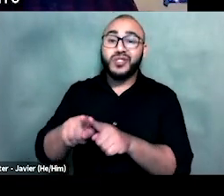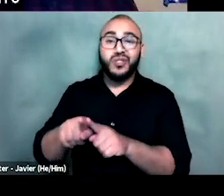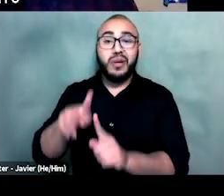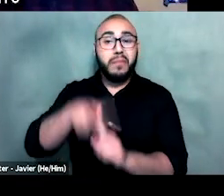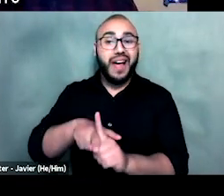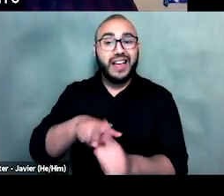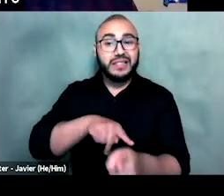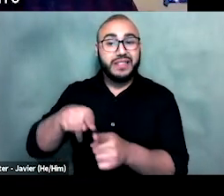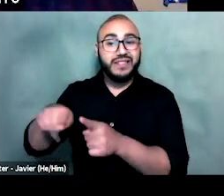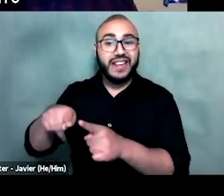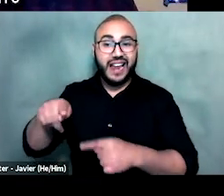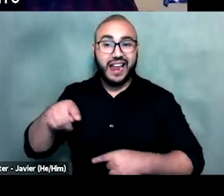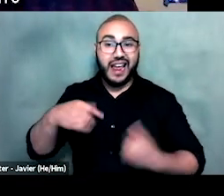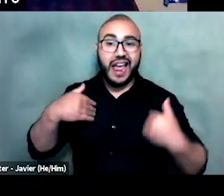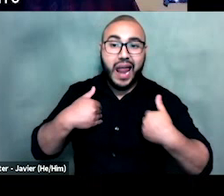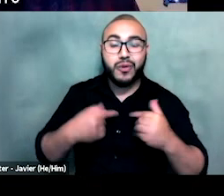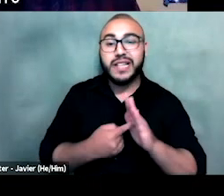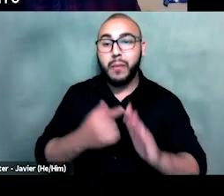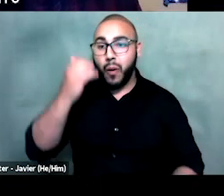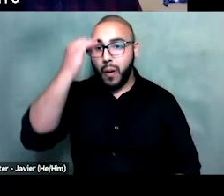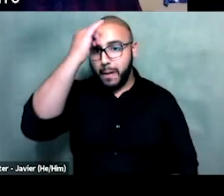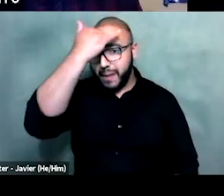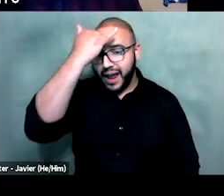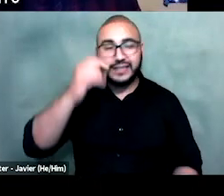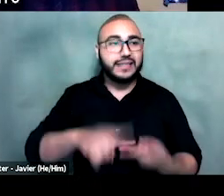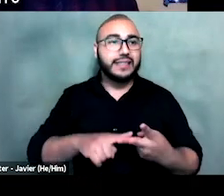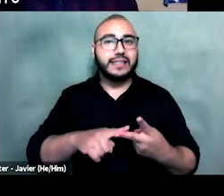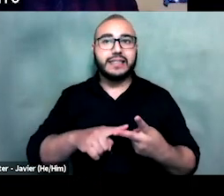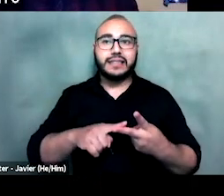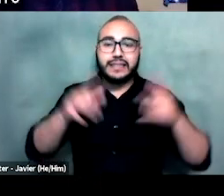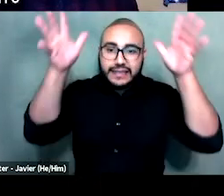hunt like the bison or the deer or salmon, there would be ceremonies that would be